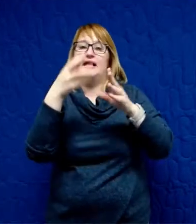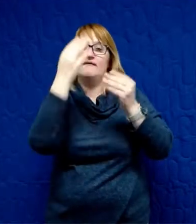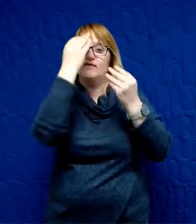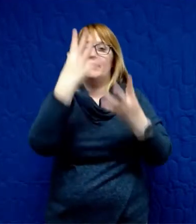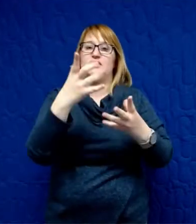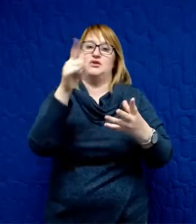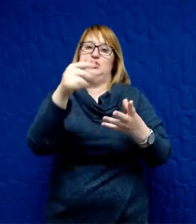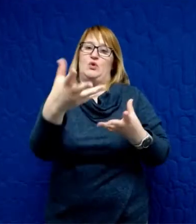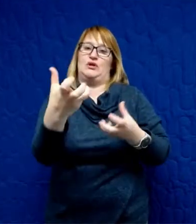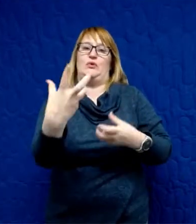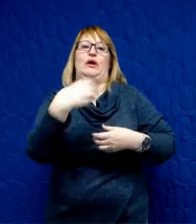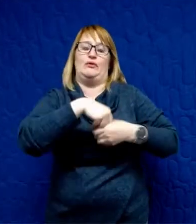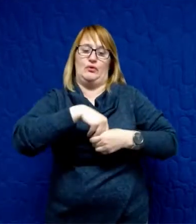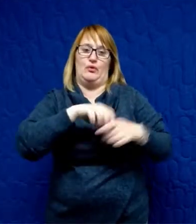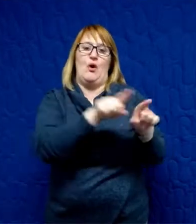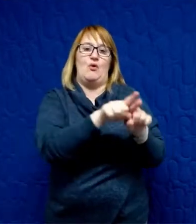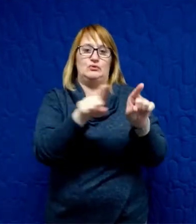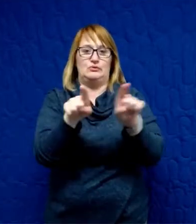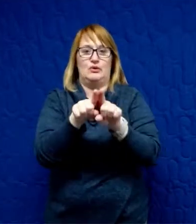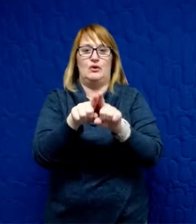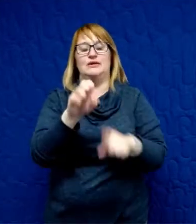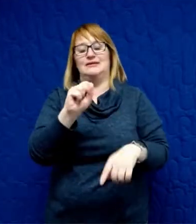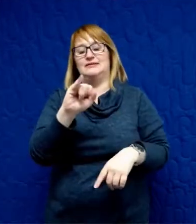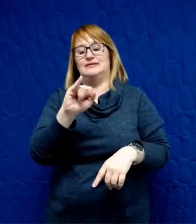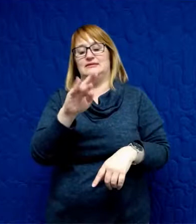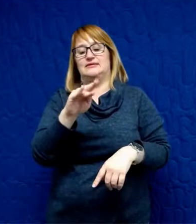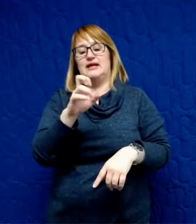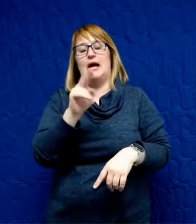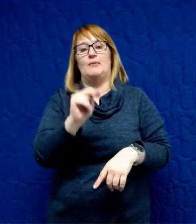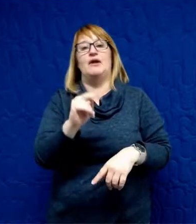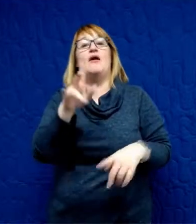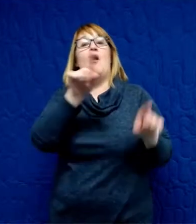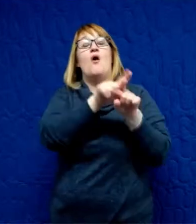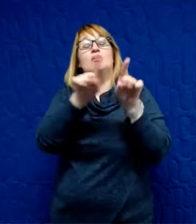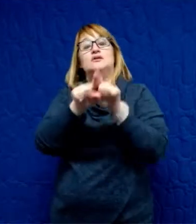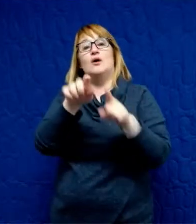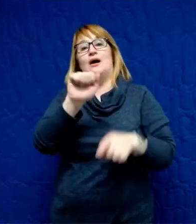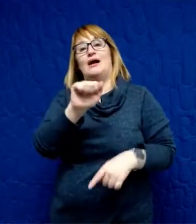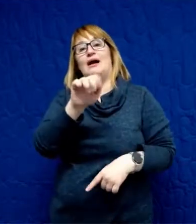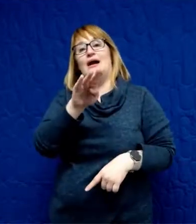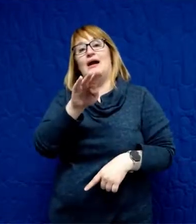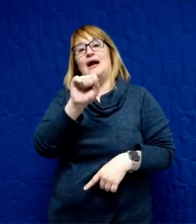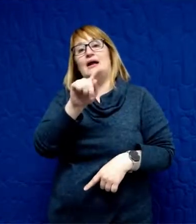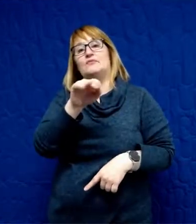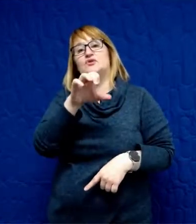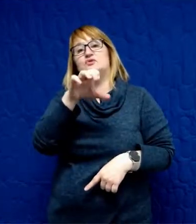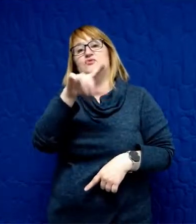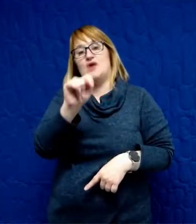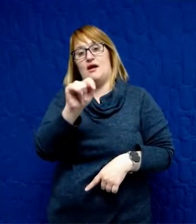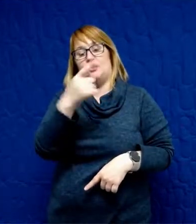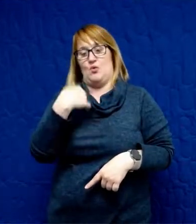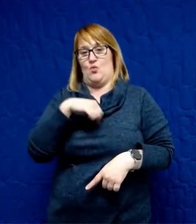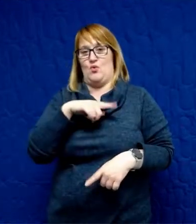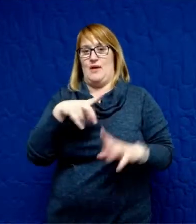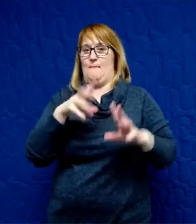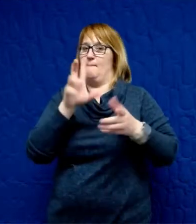print - right - that's what we publish. So when attendees are with us in the fall